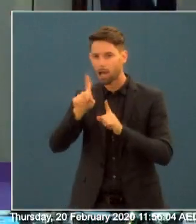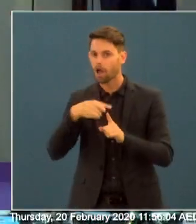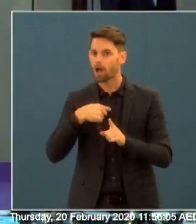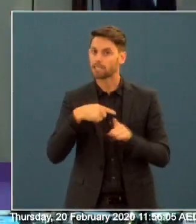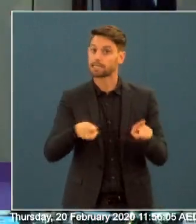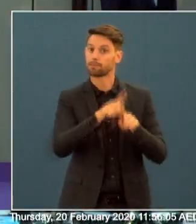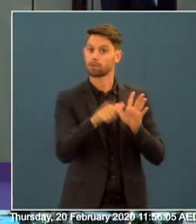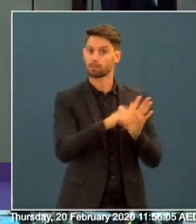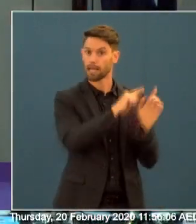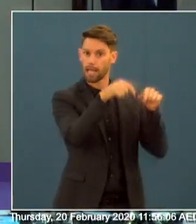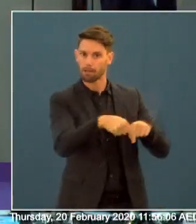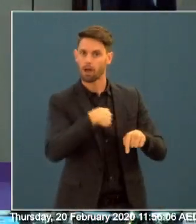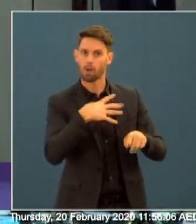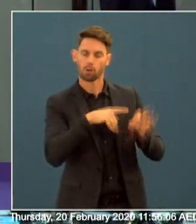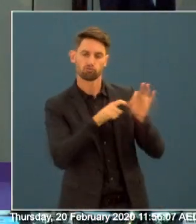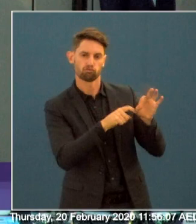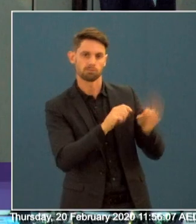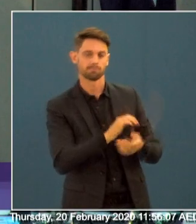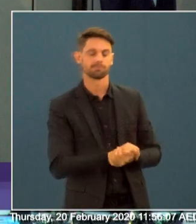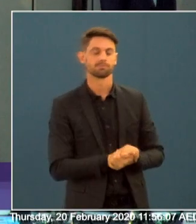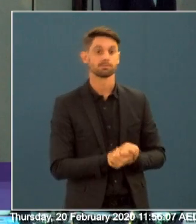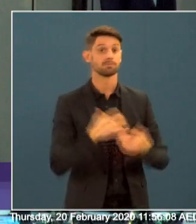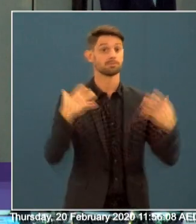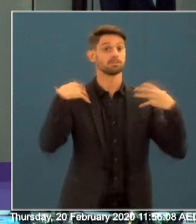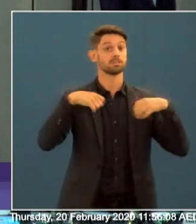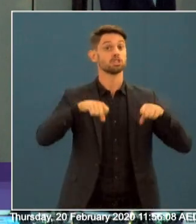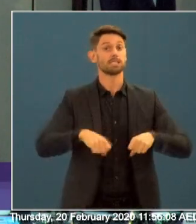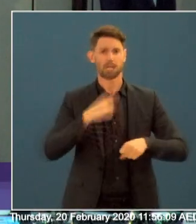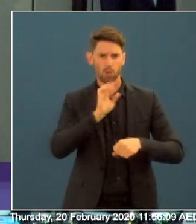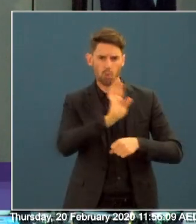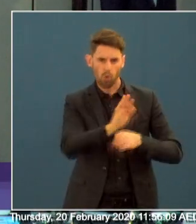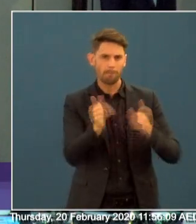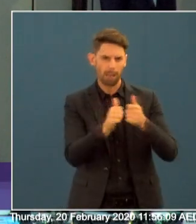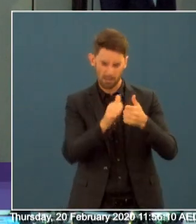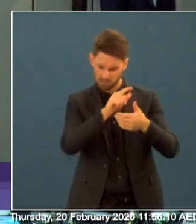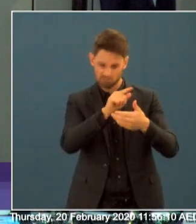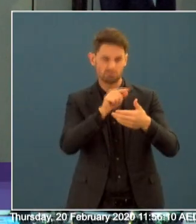Professor Trollor, I notice in footnote 47 it seems to be a study in which you participated on this very issue.